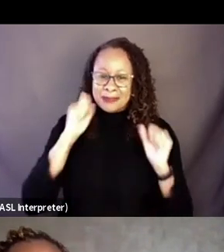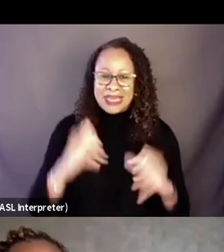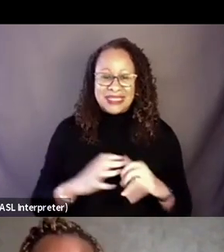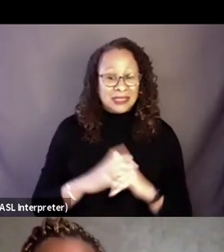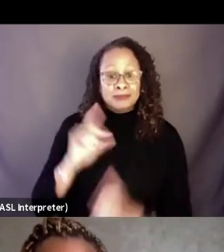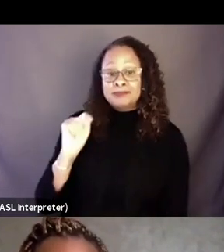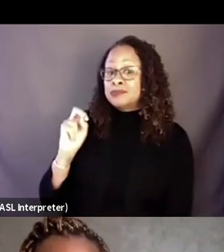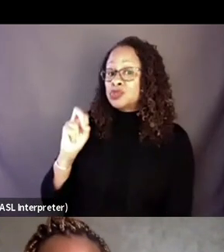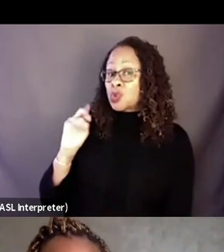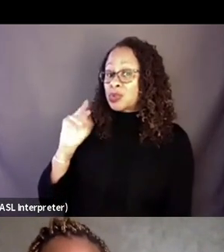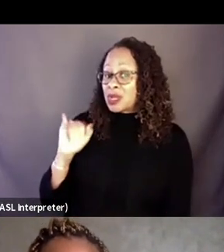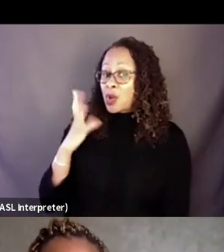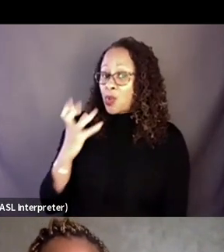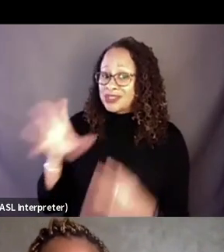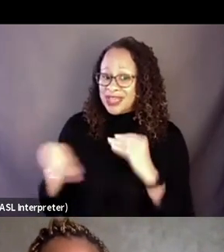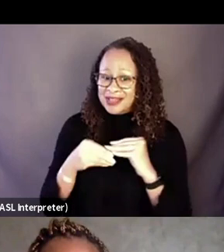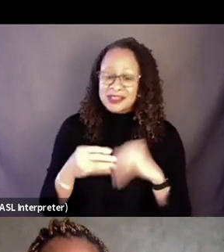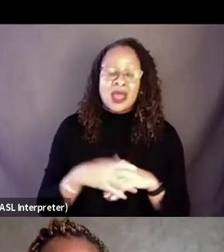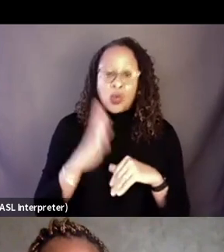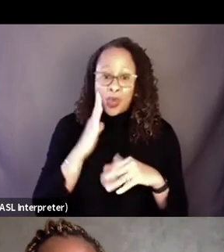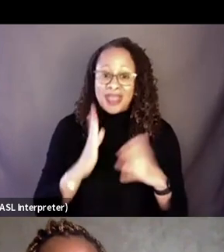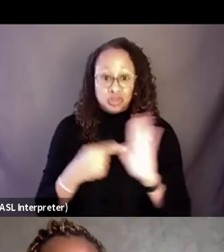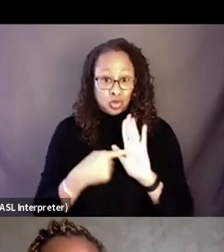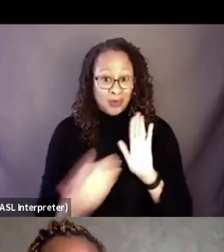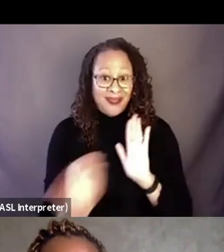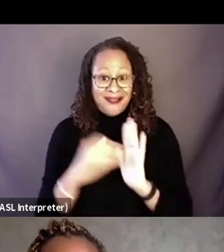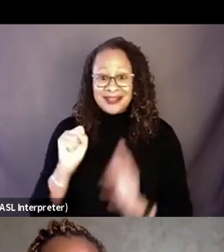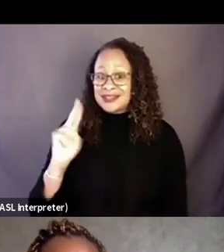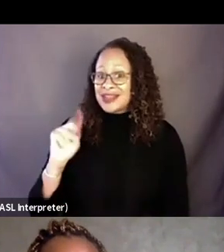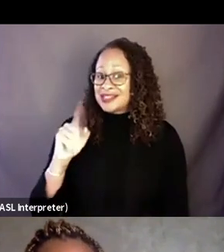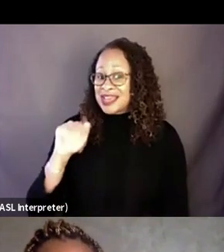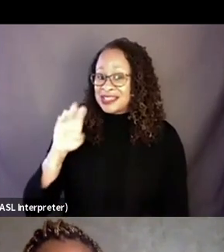like we had our premiere at Sundance like early on this year